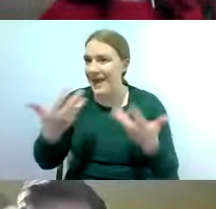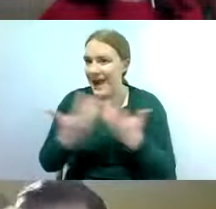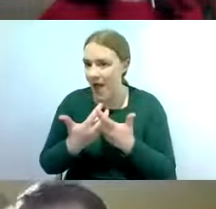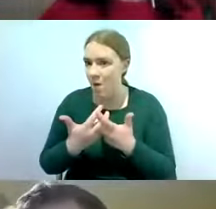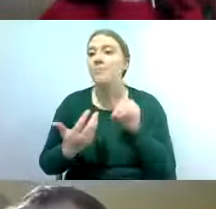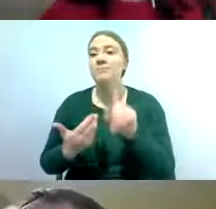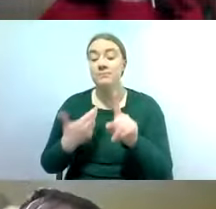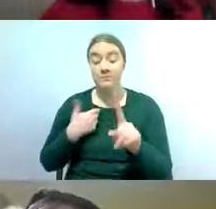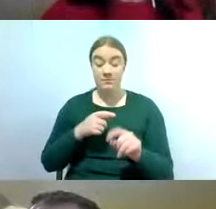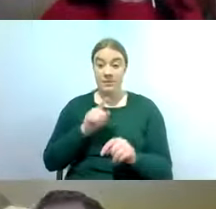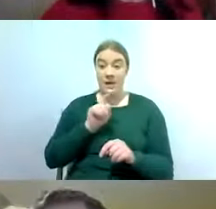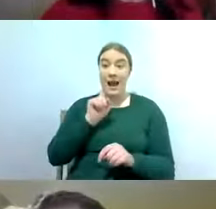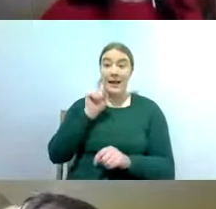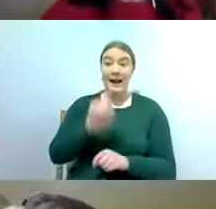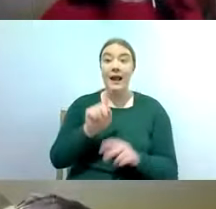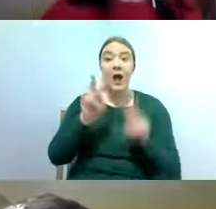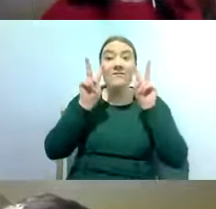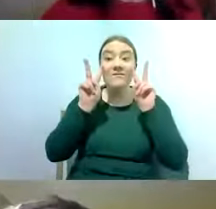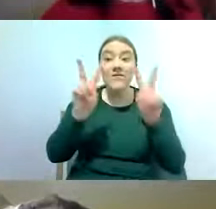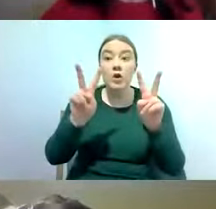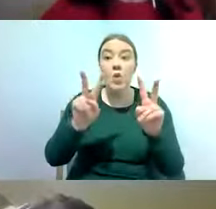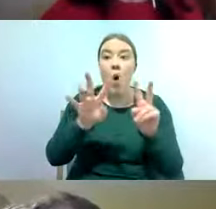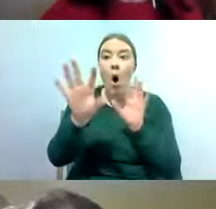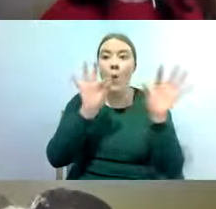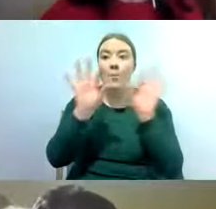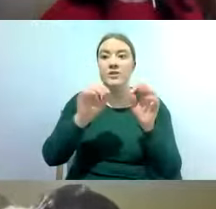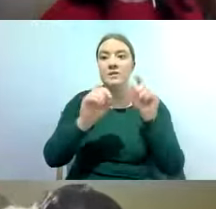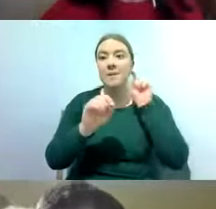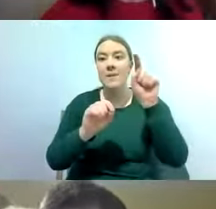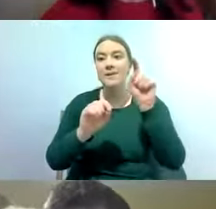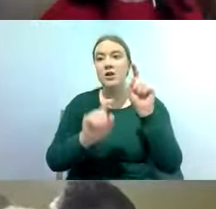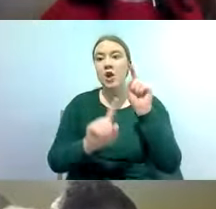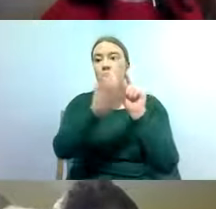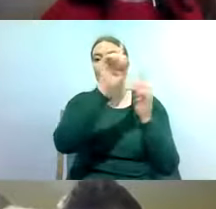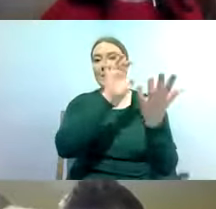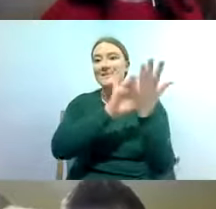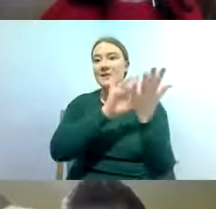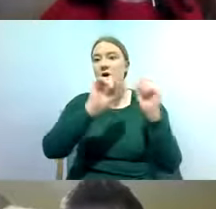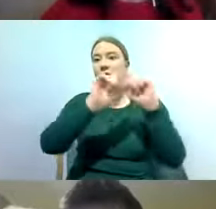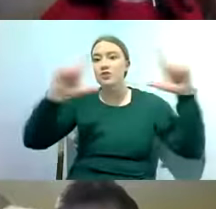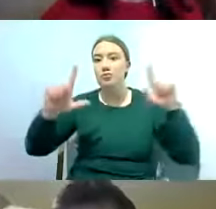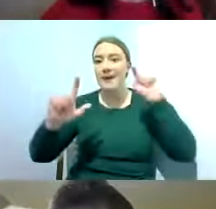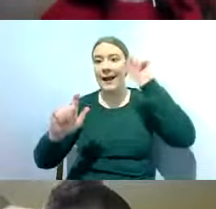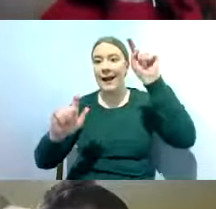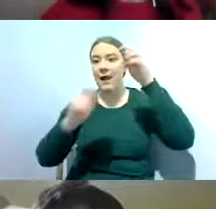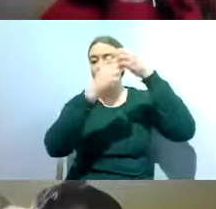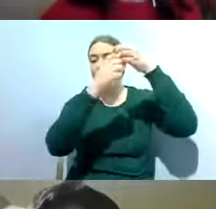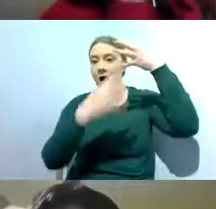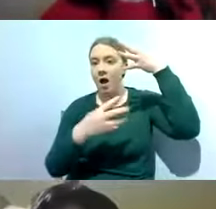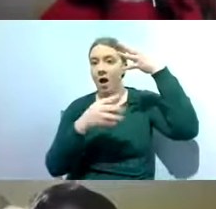click on the view options button in the top center of your screen and then click on side by side